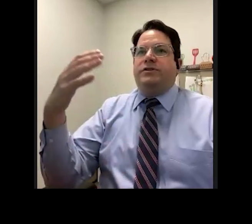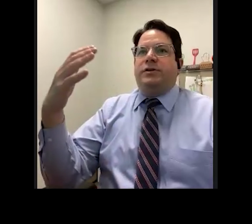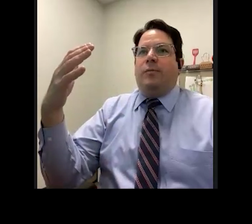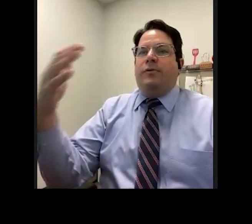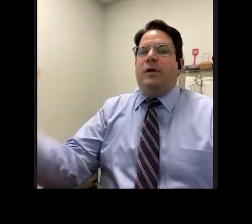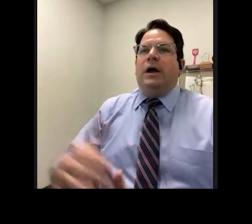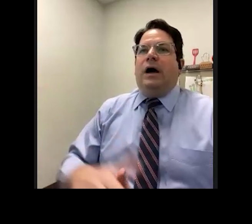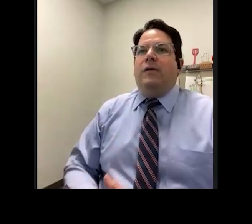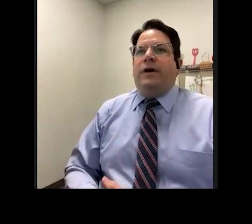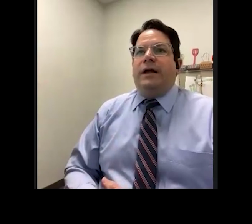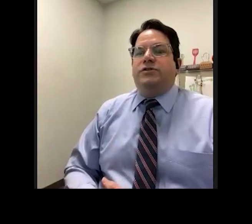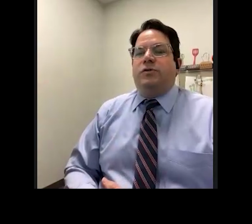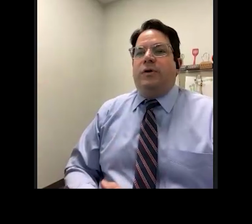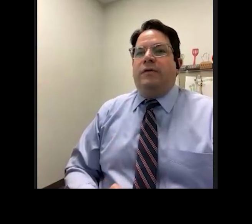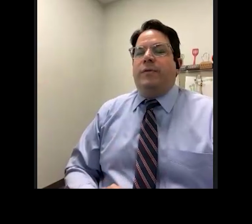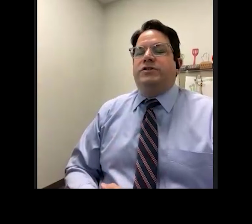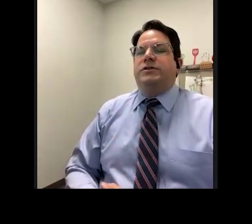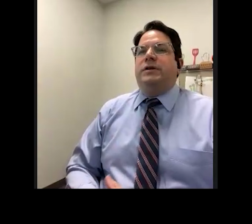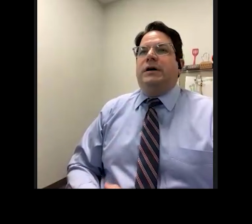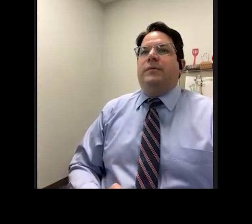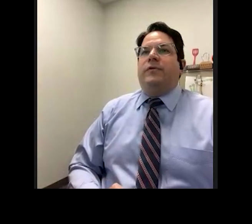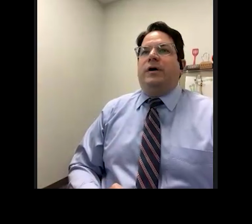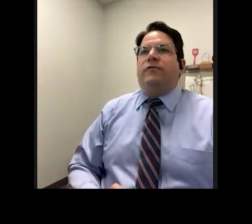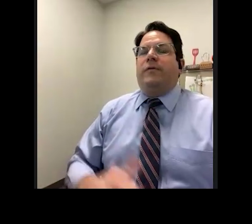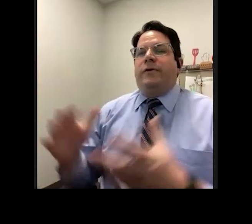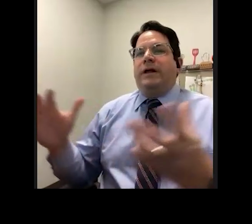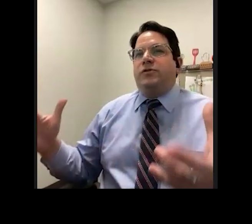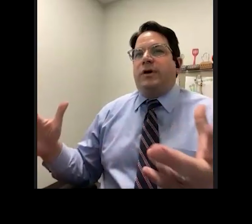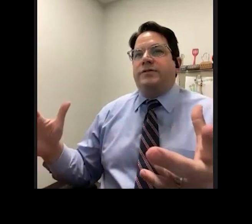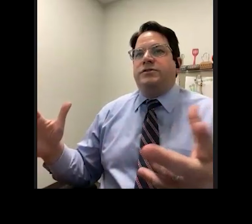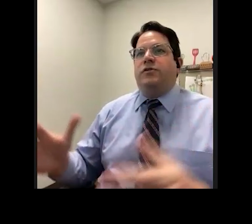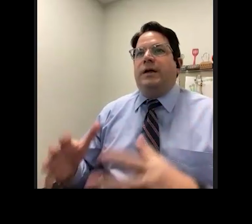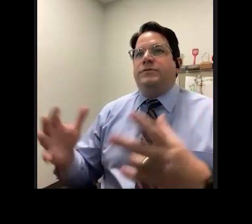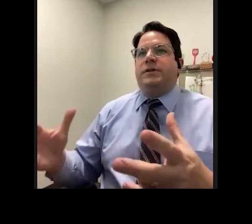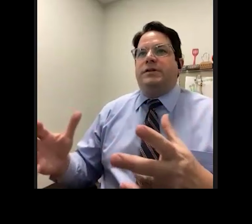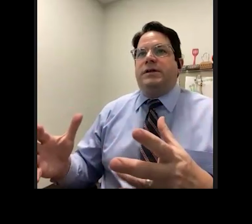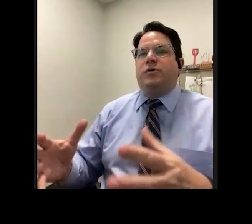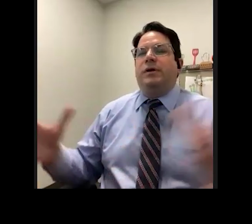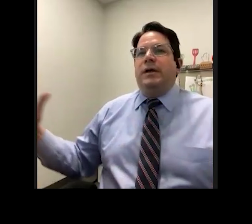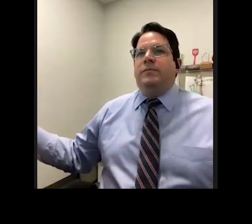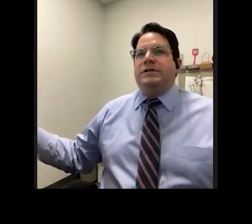to potentially open financial information, financial accounts in your names and things of that sort,